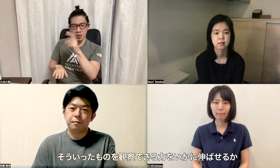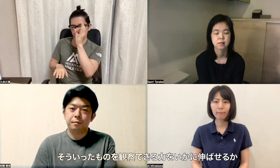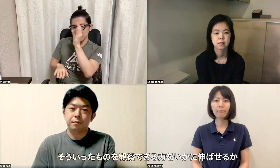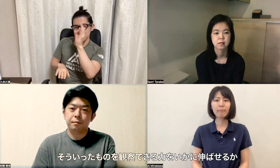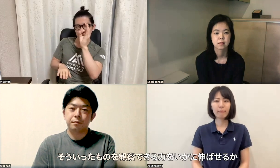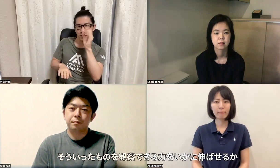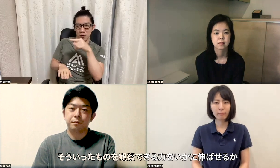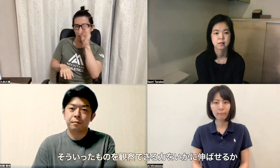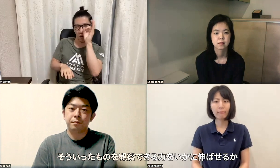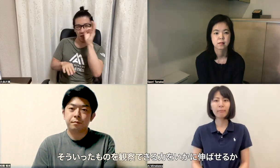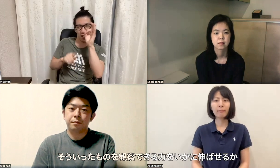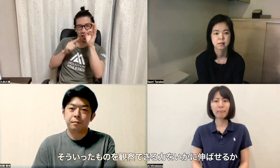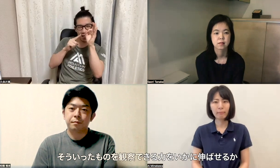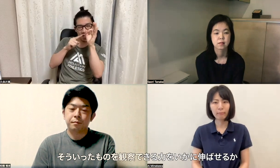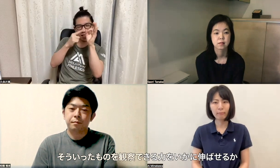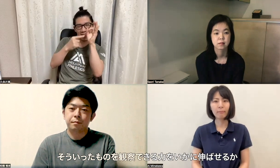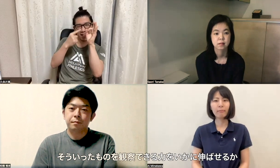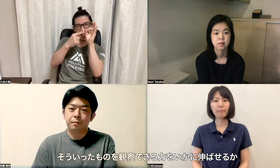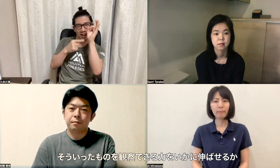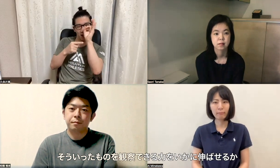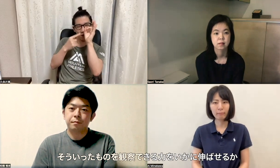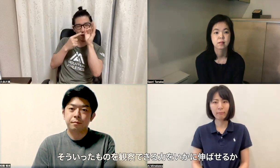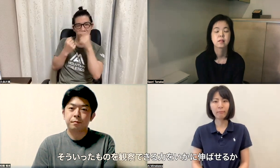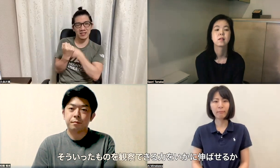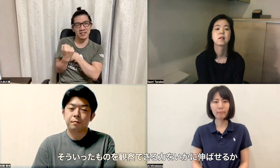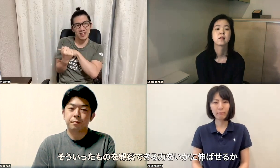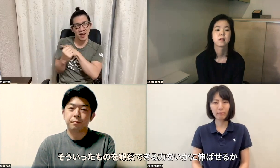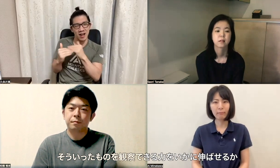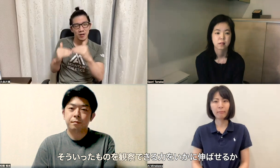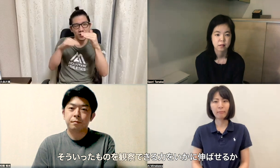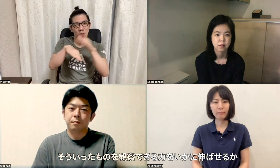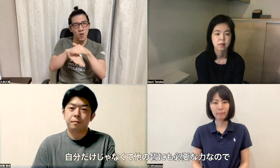How can we develop our ability to catch such things?